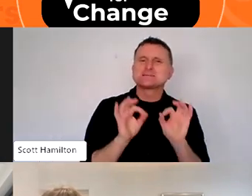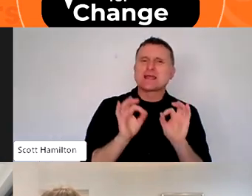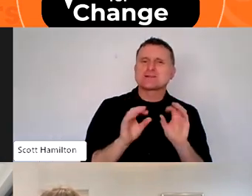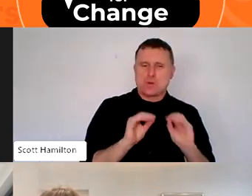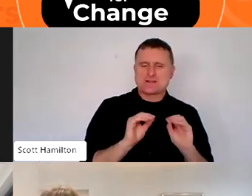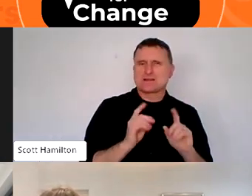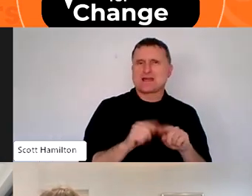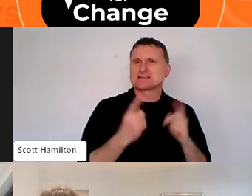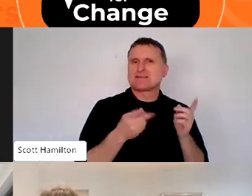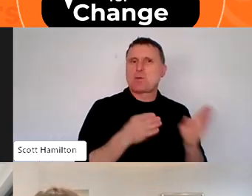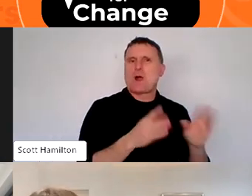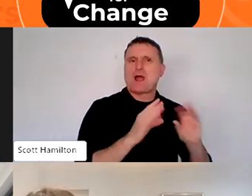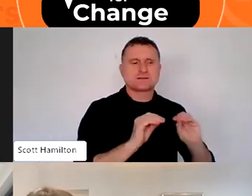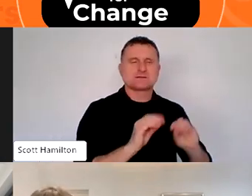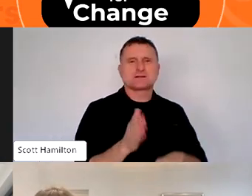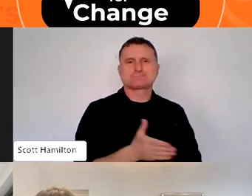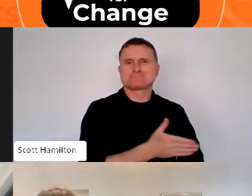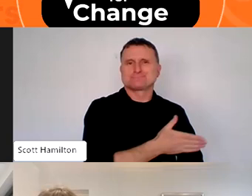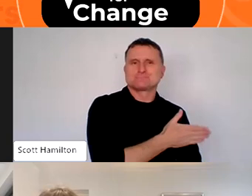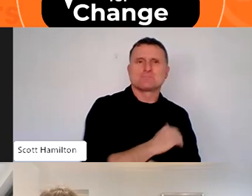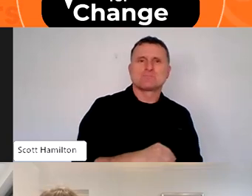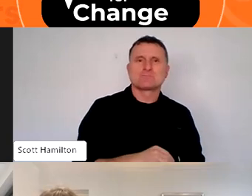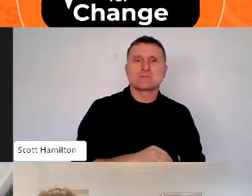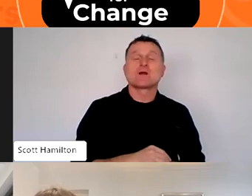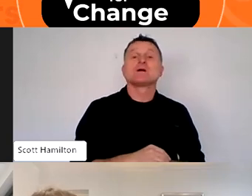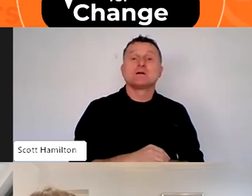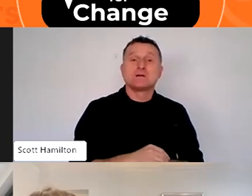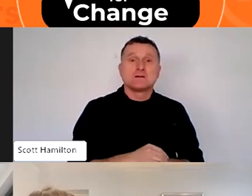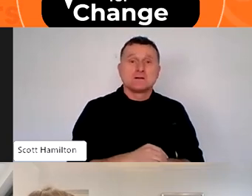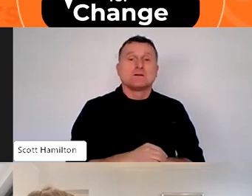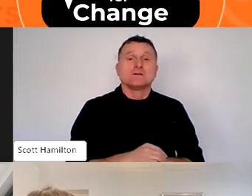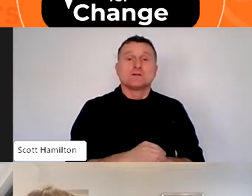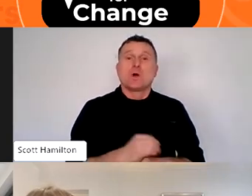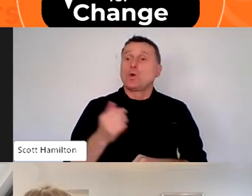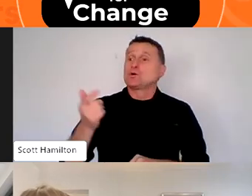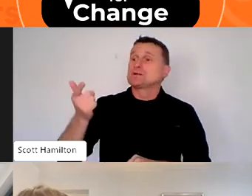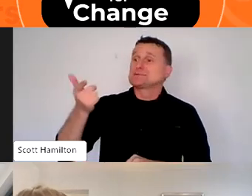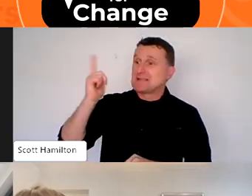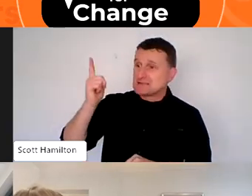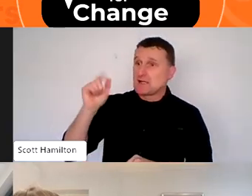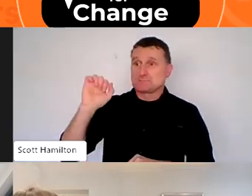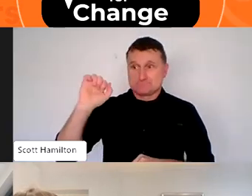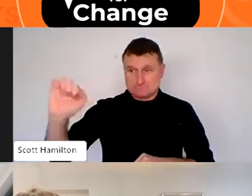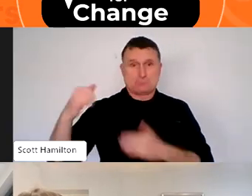some children. Every child, as a teacher, is my responsibility.